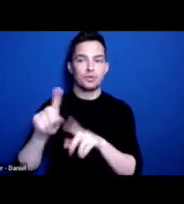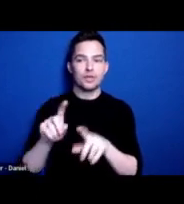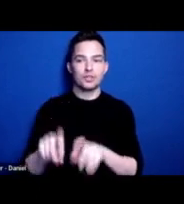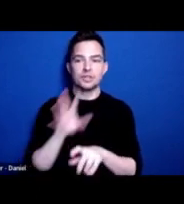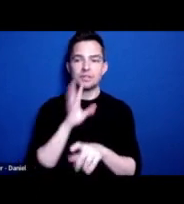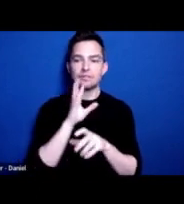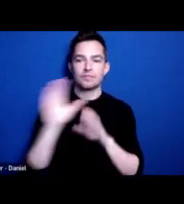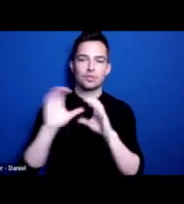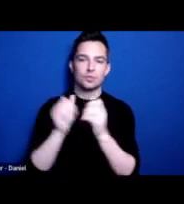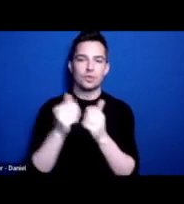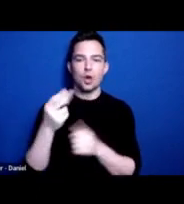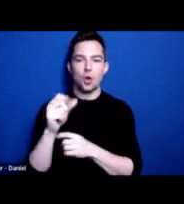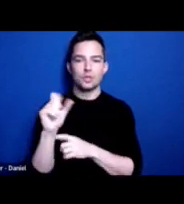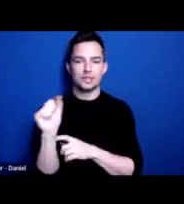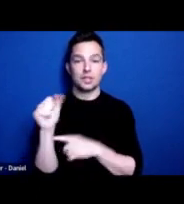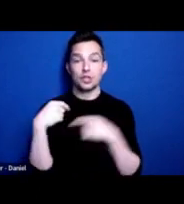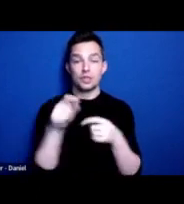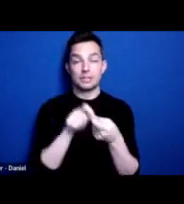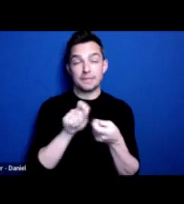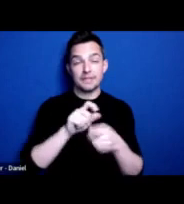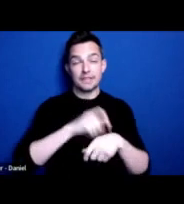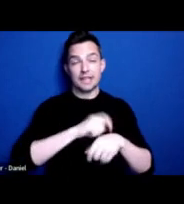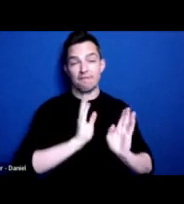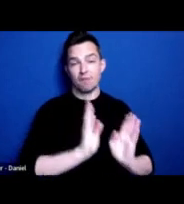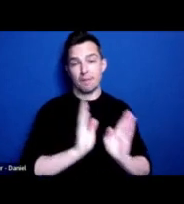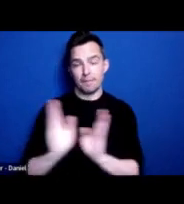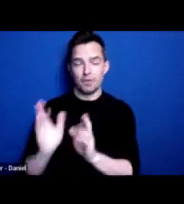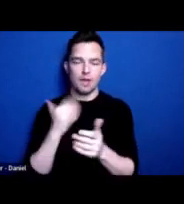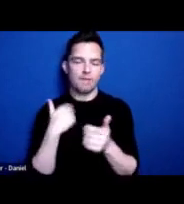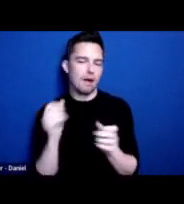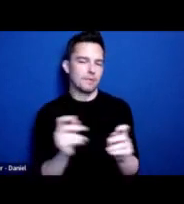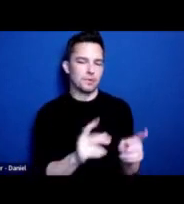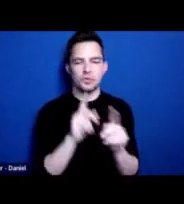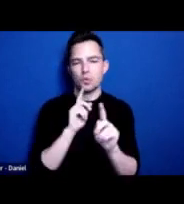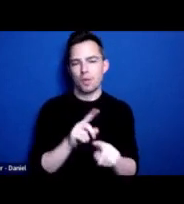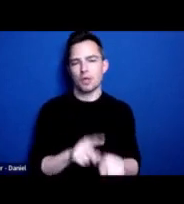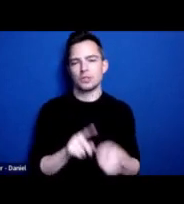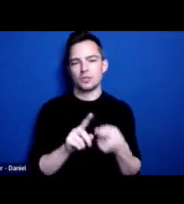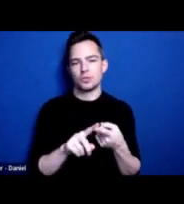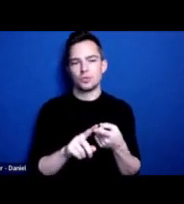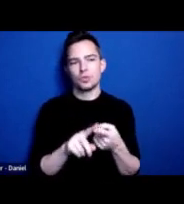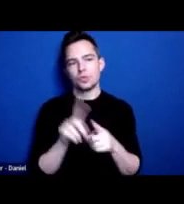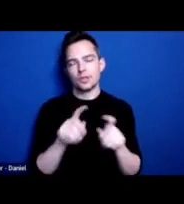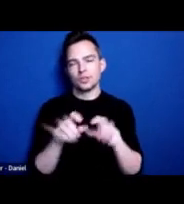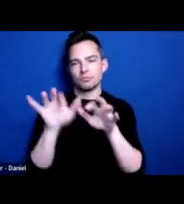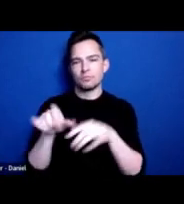the hosts. during specific times. We will have the opportunity to respond to questions that have been entered into the chat so we'll be